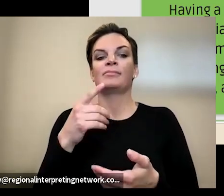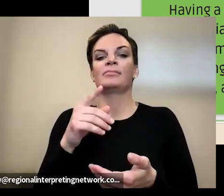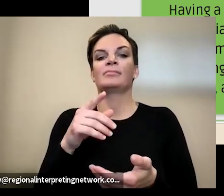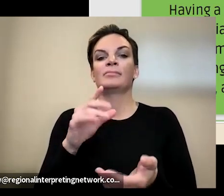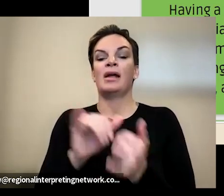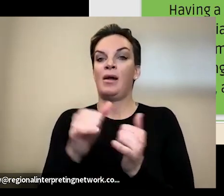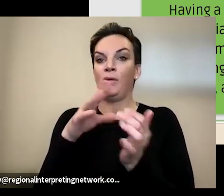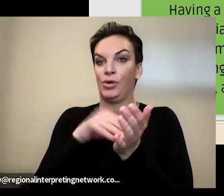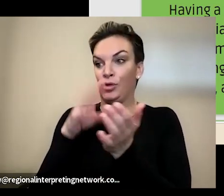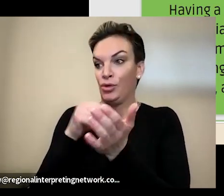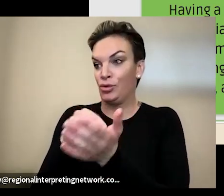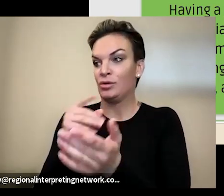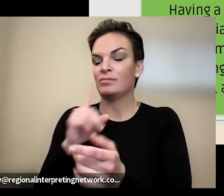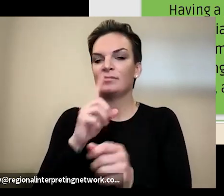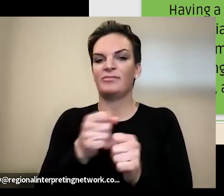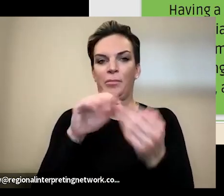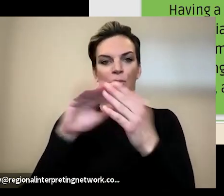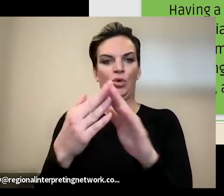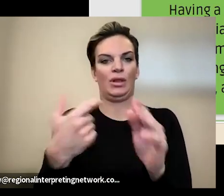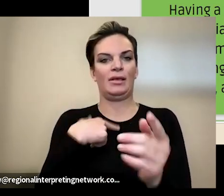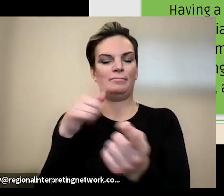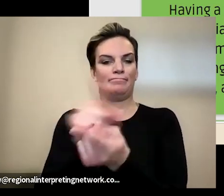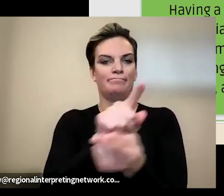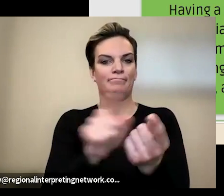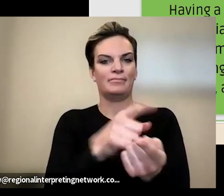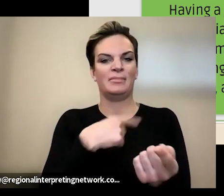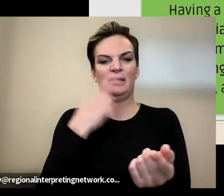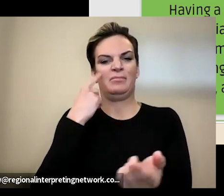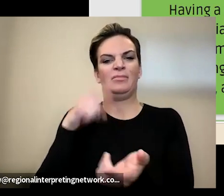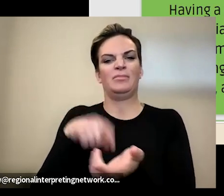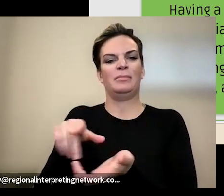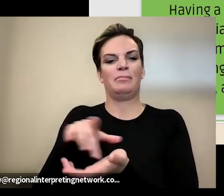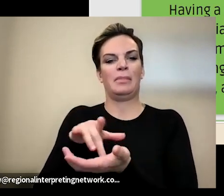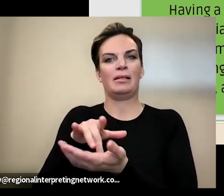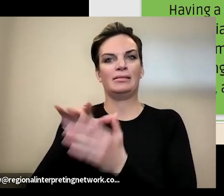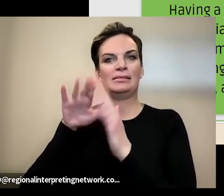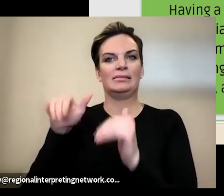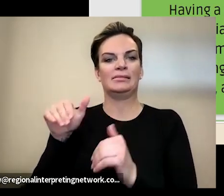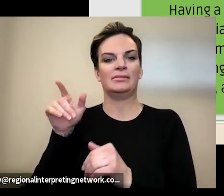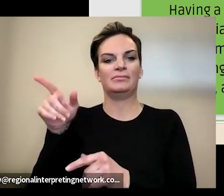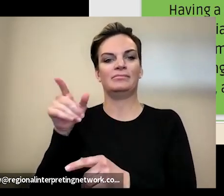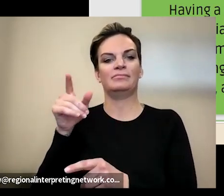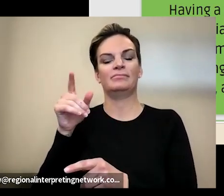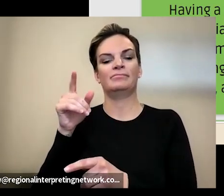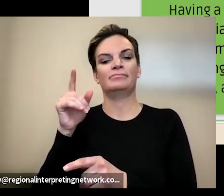the community themselves because I noticed the medical system treated me in that scenario if